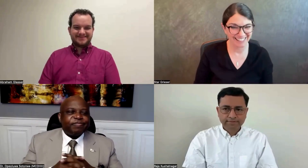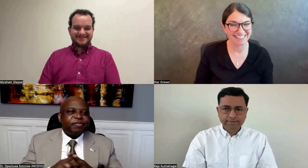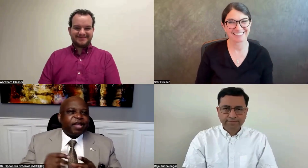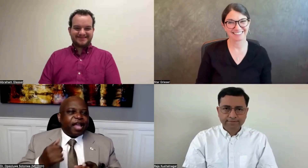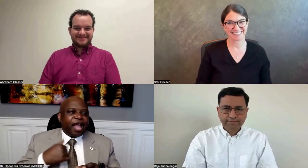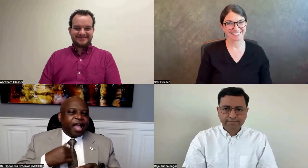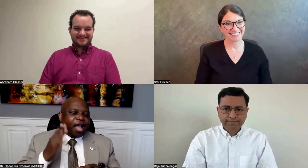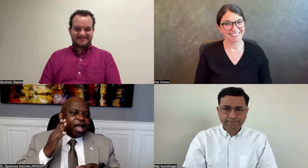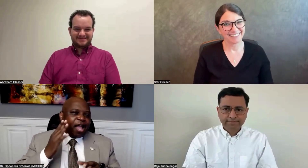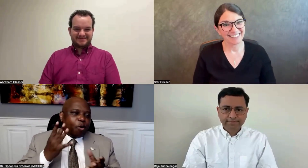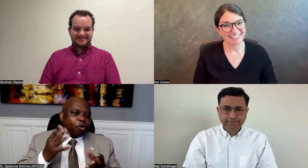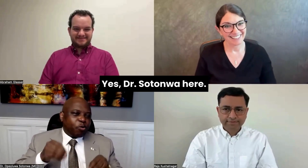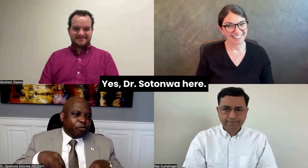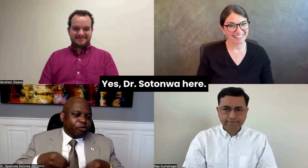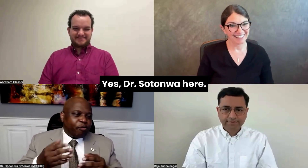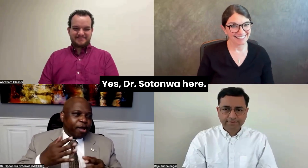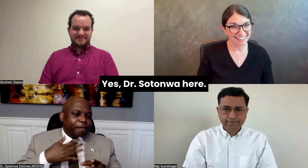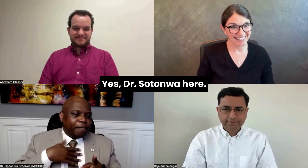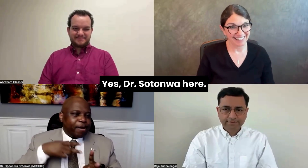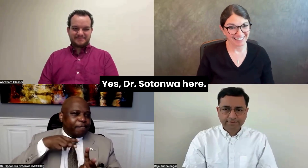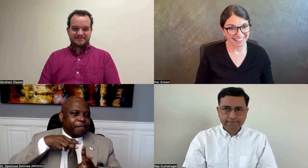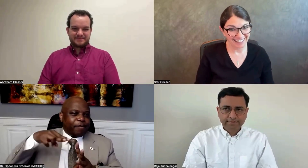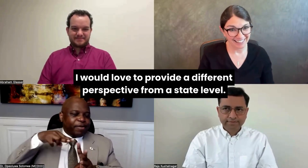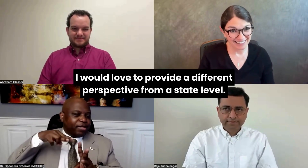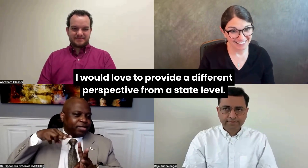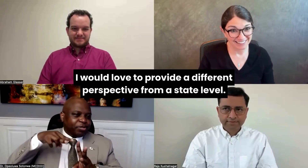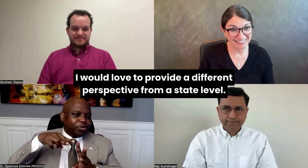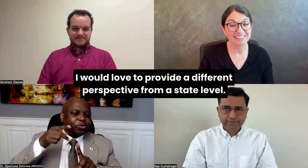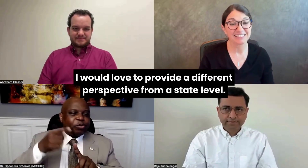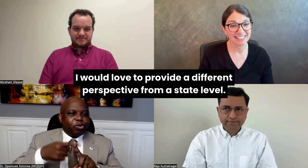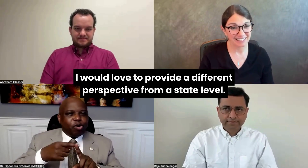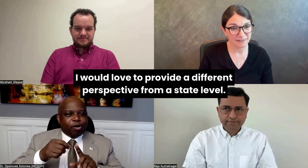Yes, Dr. Sotonwa here. I would love to provide a different perspective from a state level.